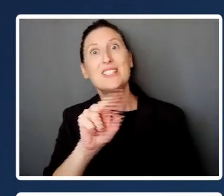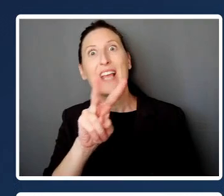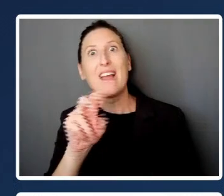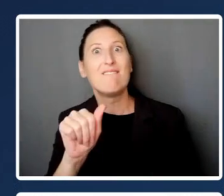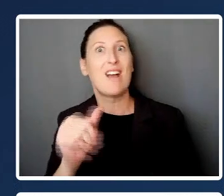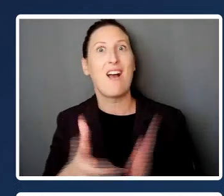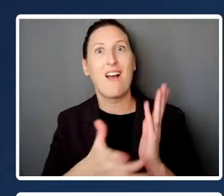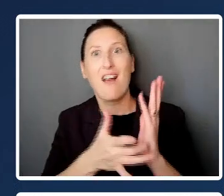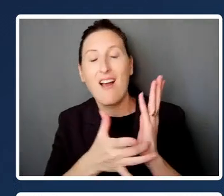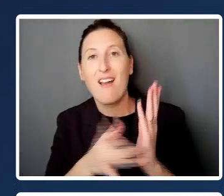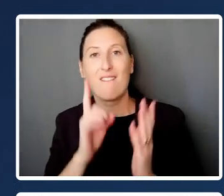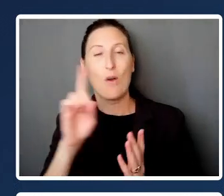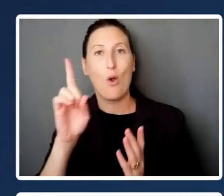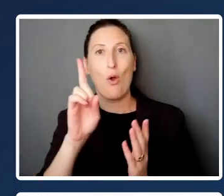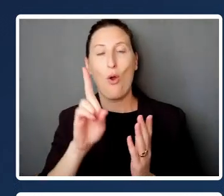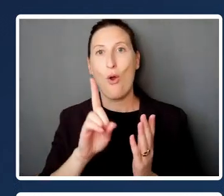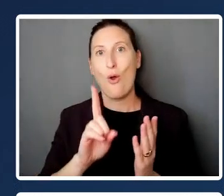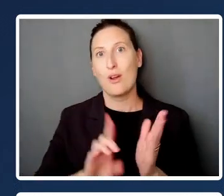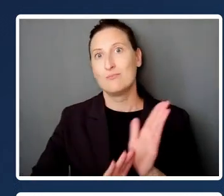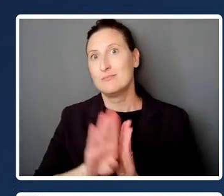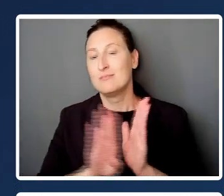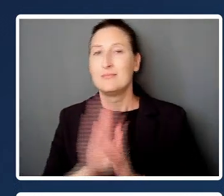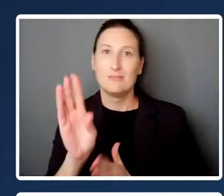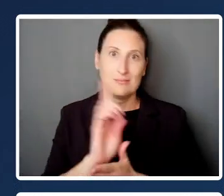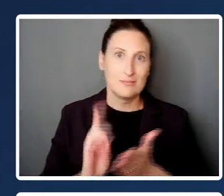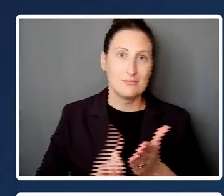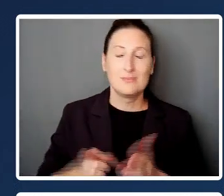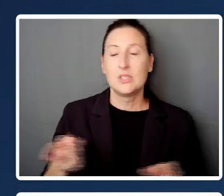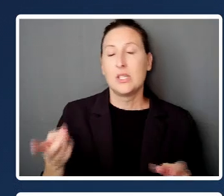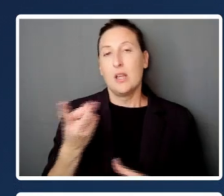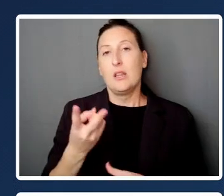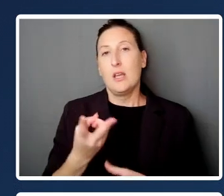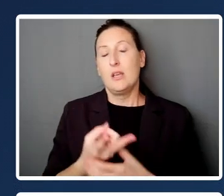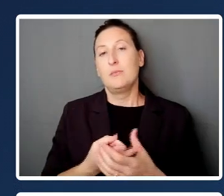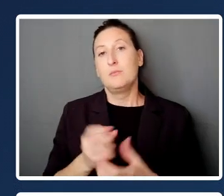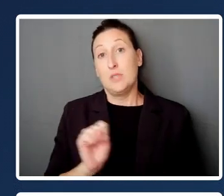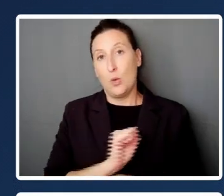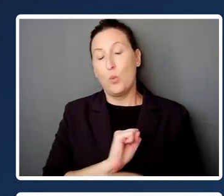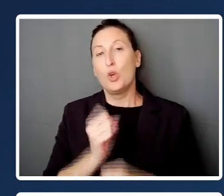proposals. And it was just such a really proud day when they finished them all up,